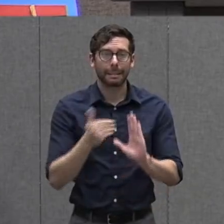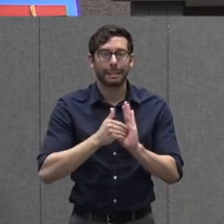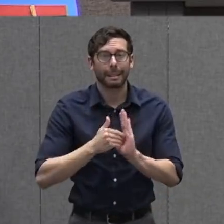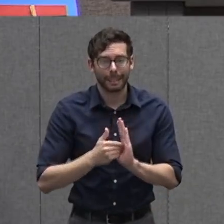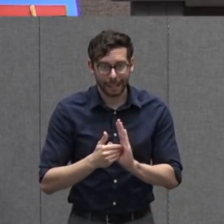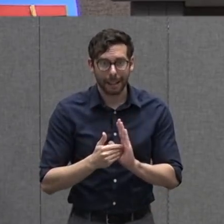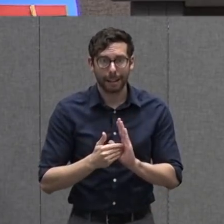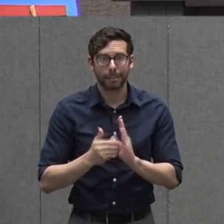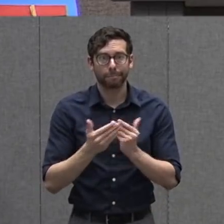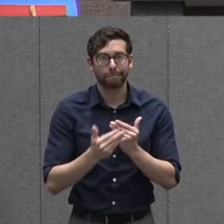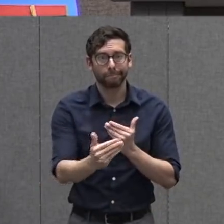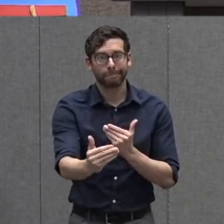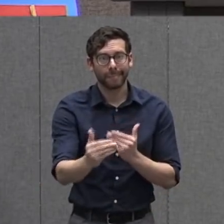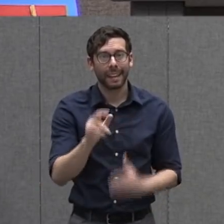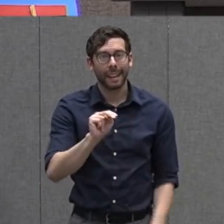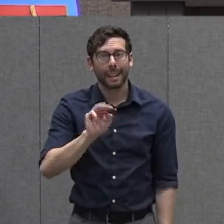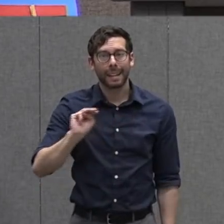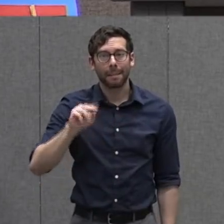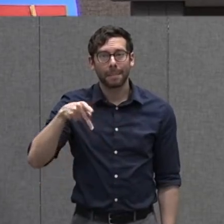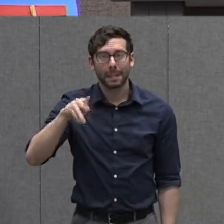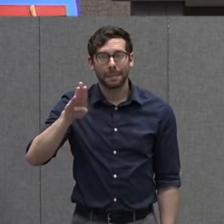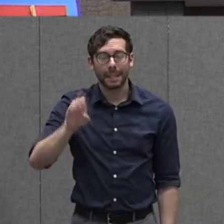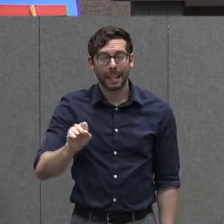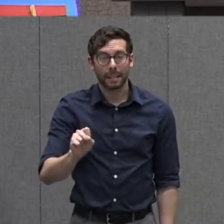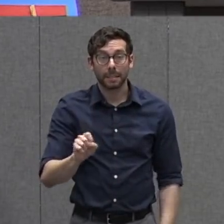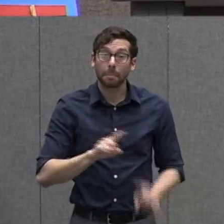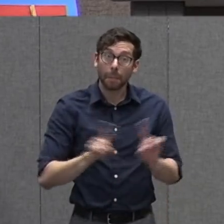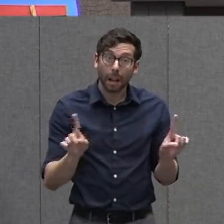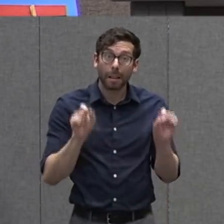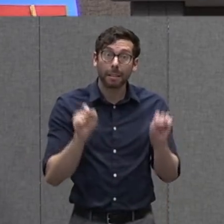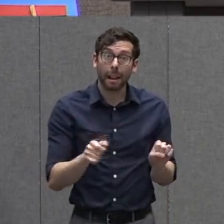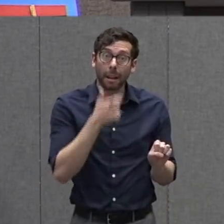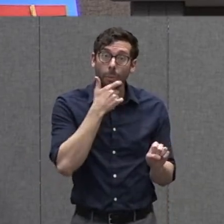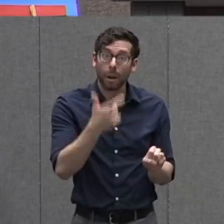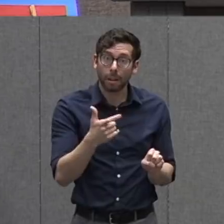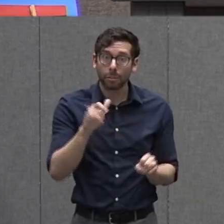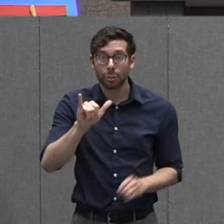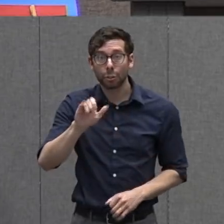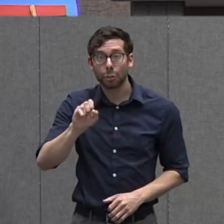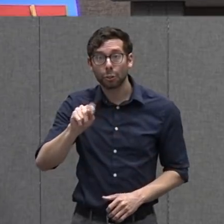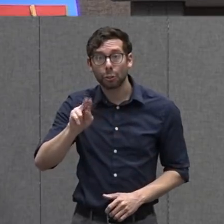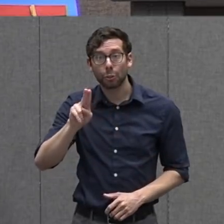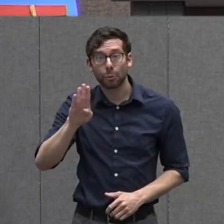and we can do some word work on our YouTube channel. So I want you all to have a fantastic day,